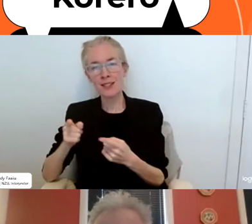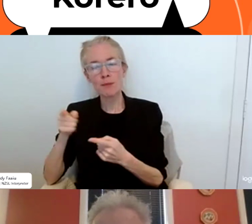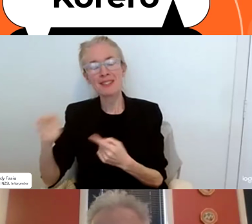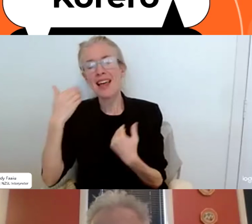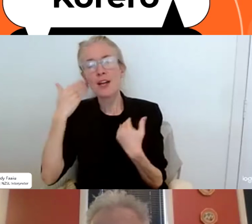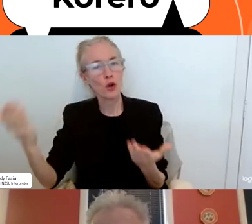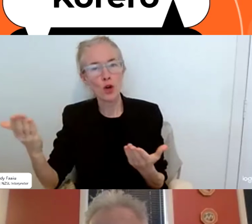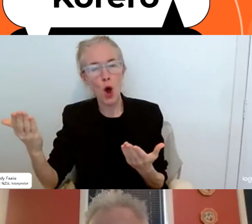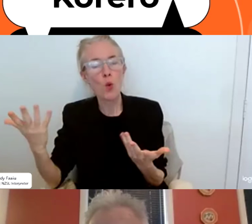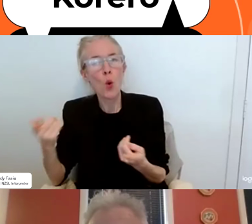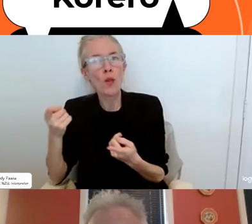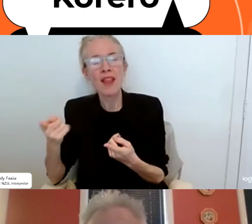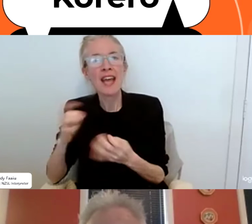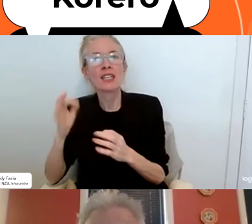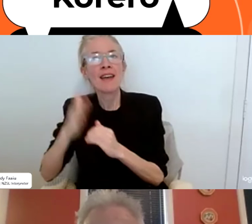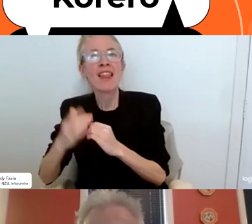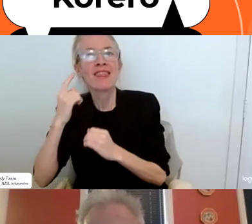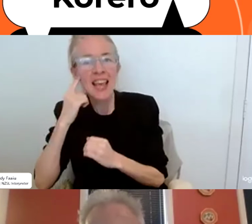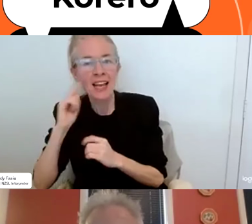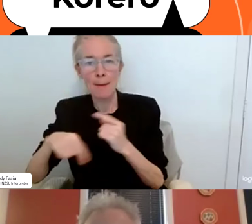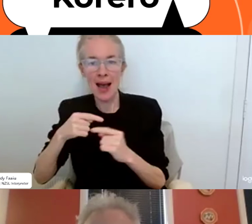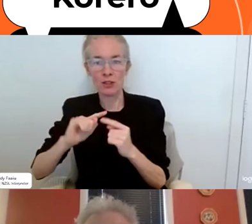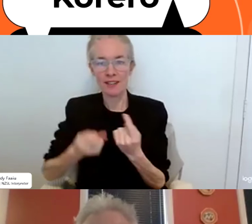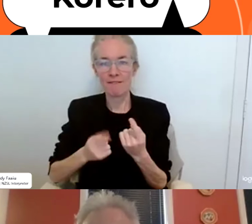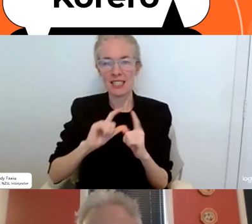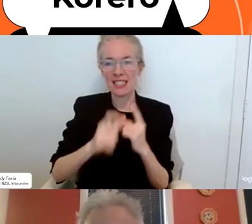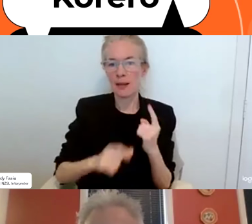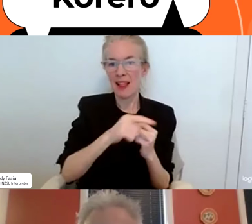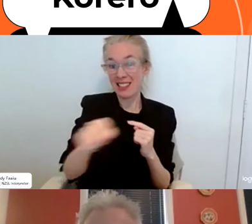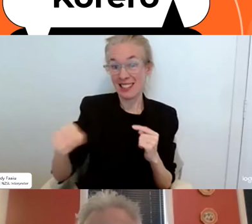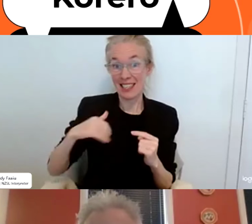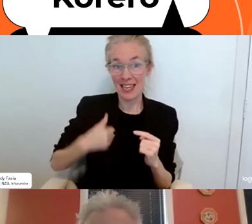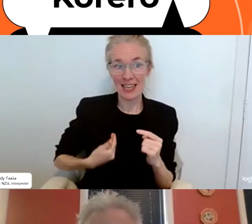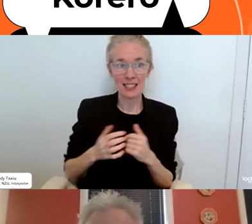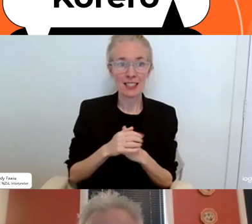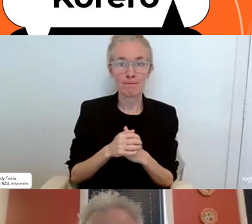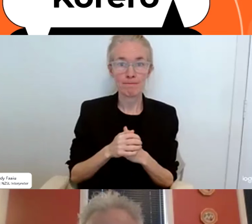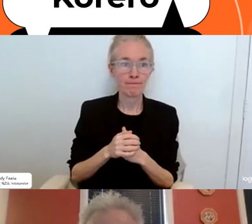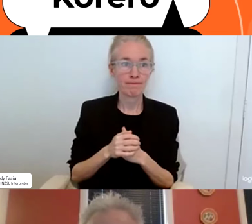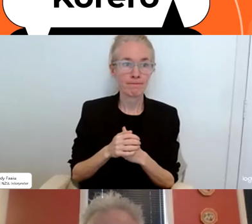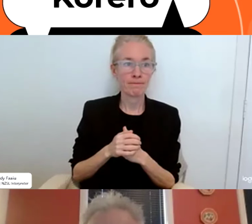a great point, Len. And putting my designer's hat on for a moment,